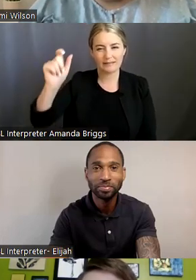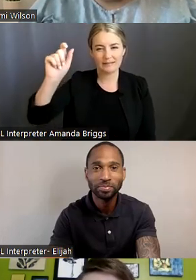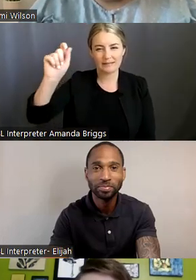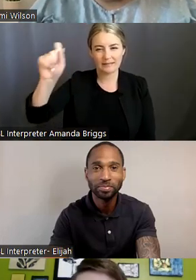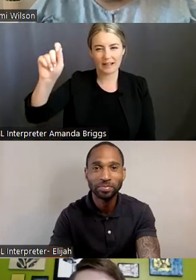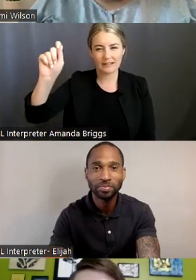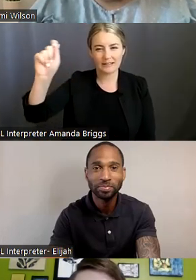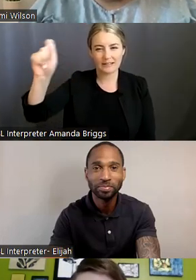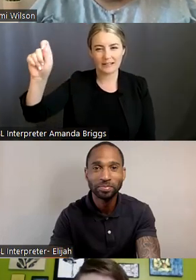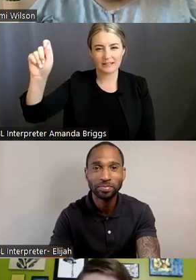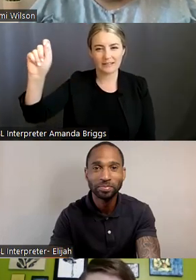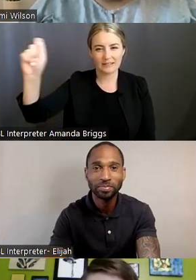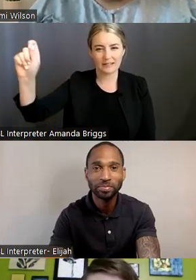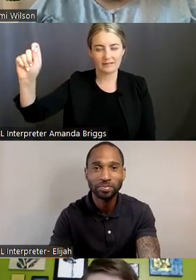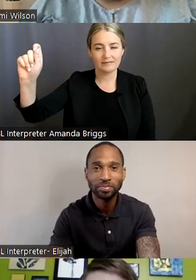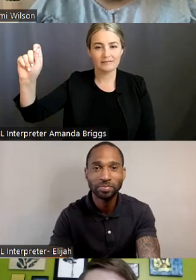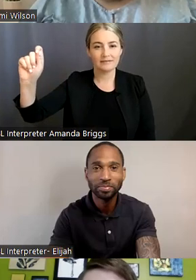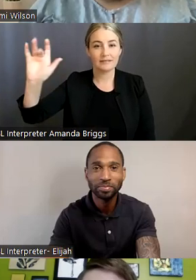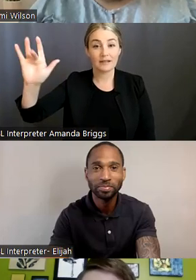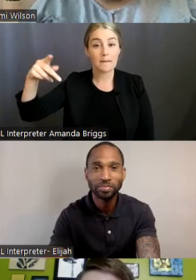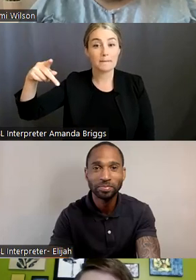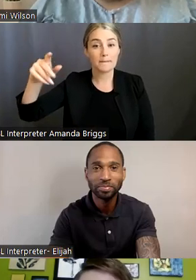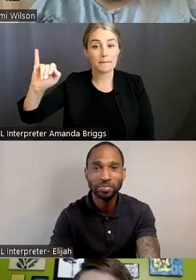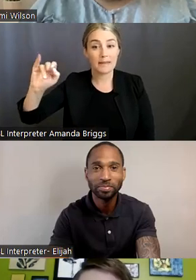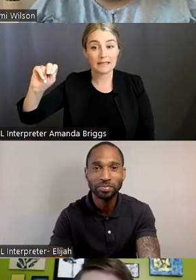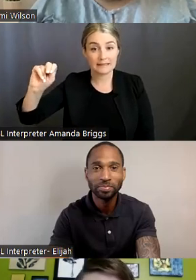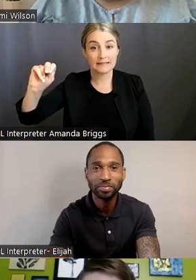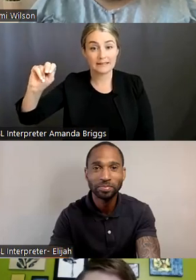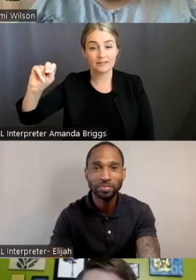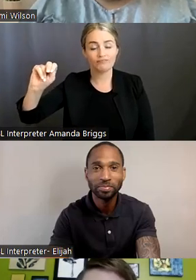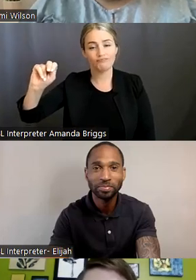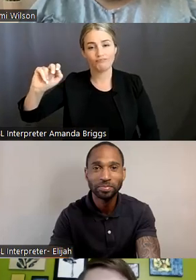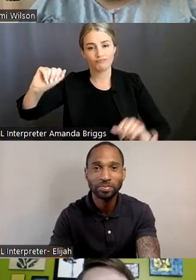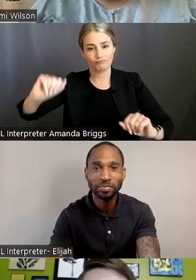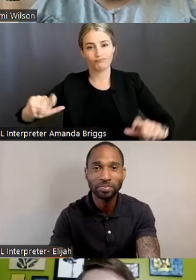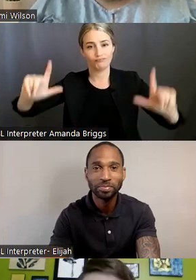and you can select PIN so that you can pin them. If that doesn't work, please